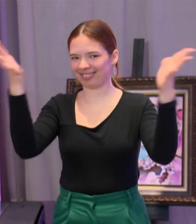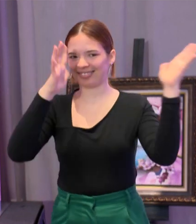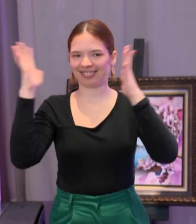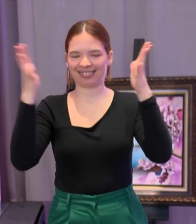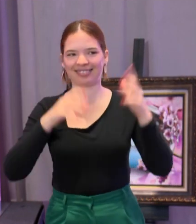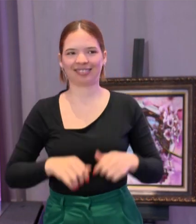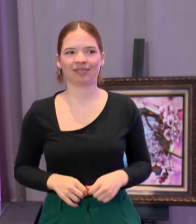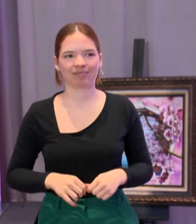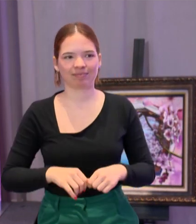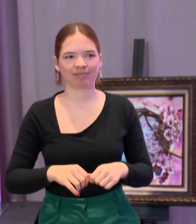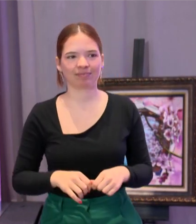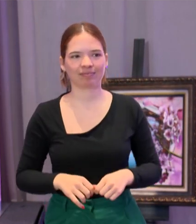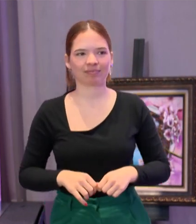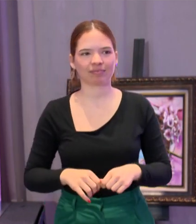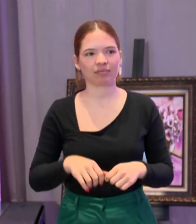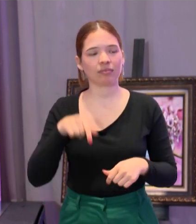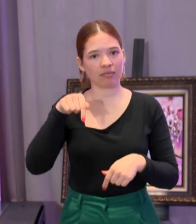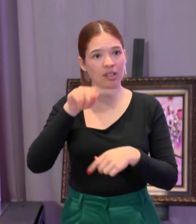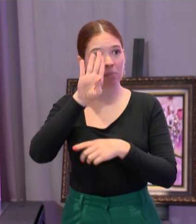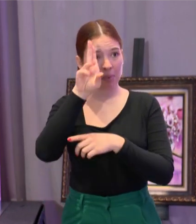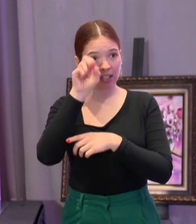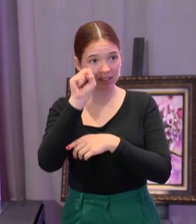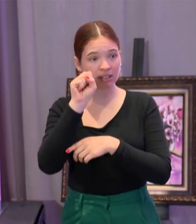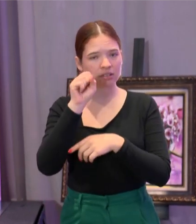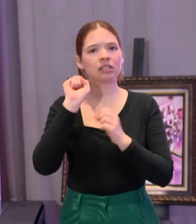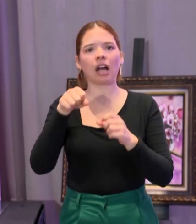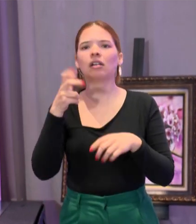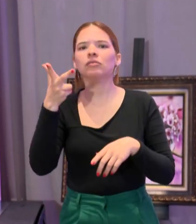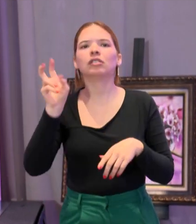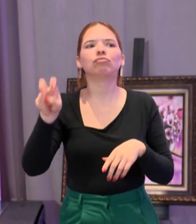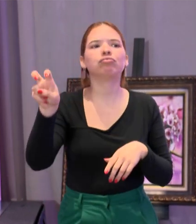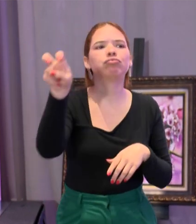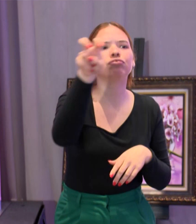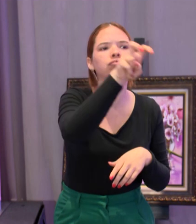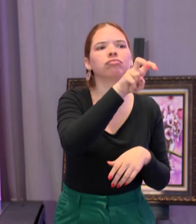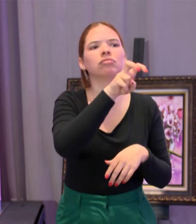AND THERE THEY TALKED ABOUT WHAT IS SPECIAL AND UNIQUE